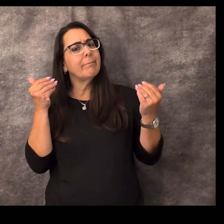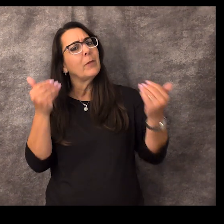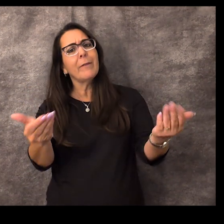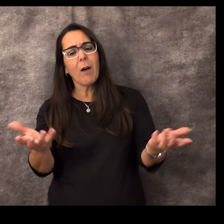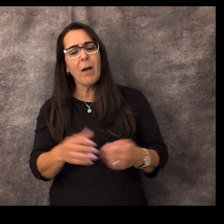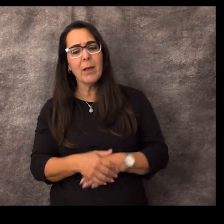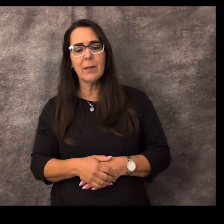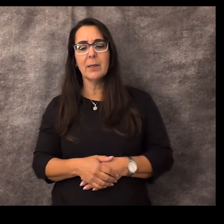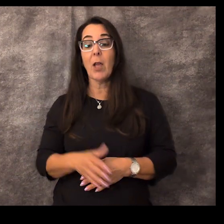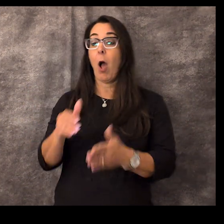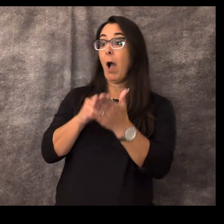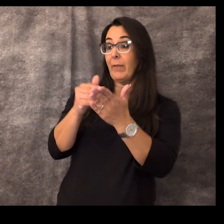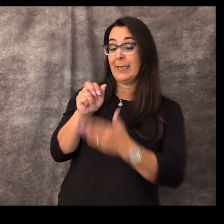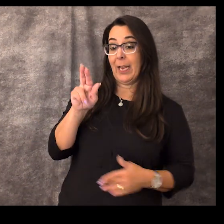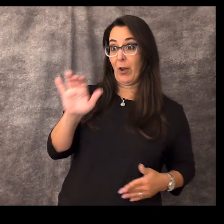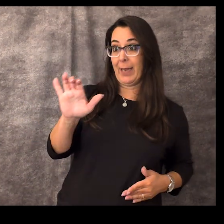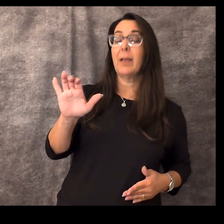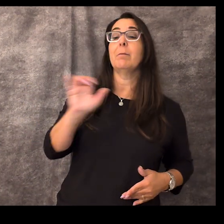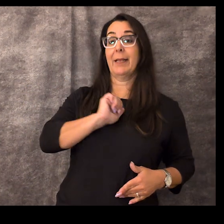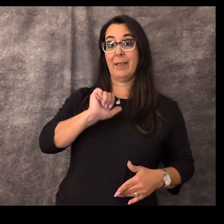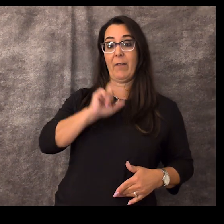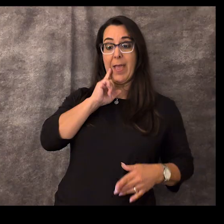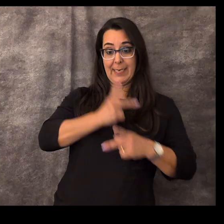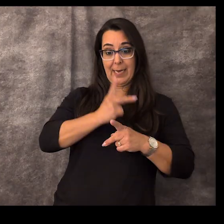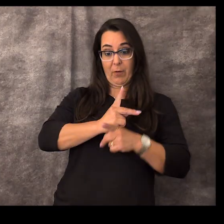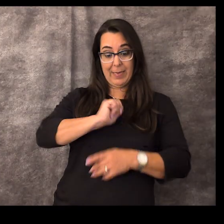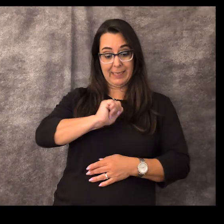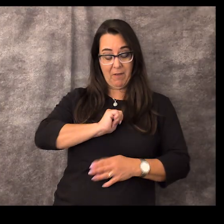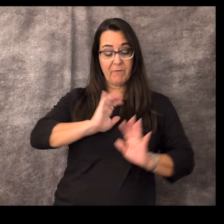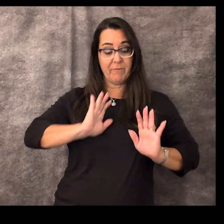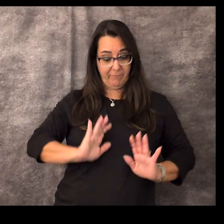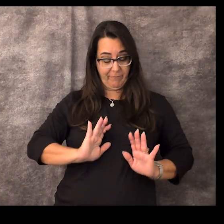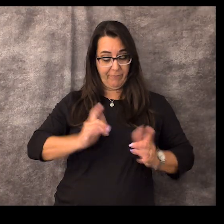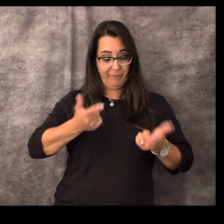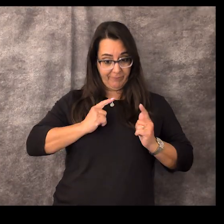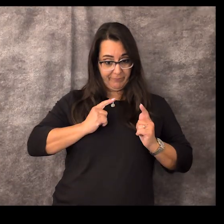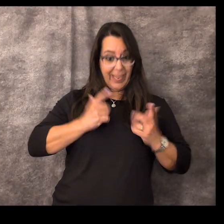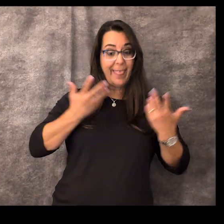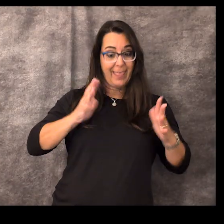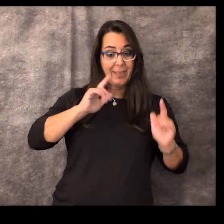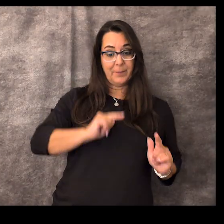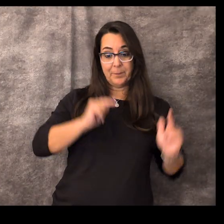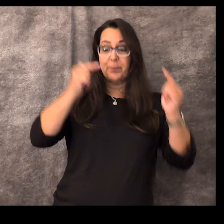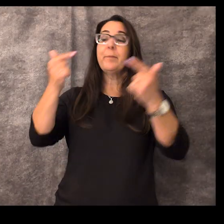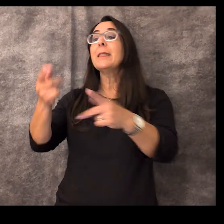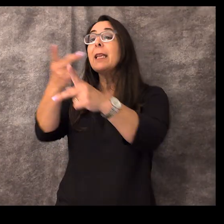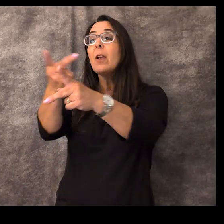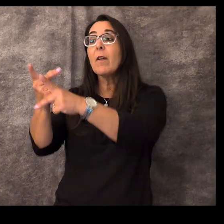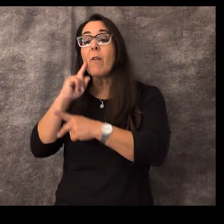(Vanessa Ramos) Often times, Eric, when I take the time to take care of myself and I take the time to care for people